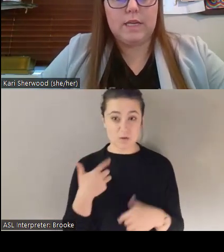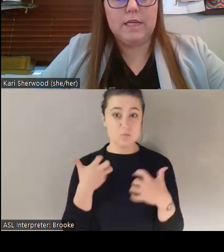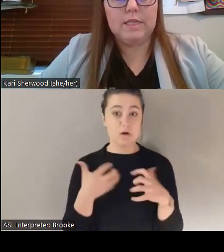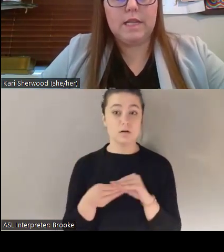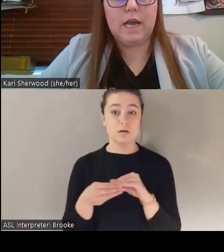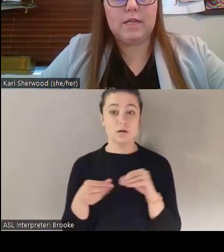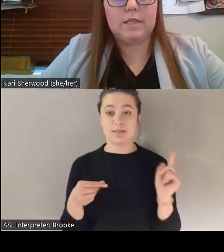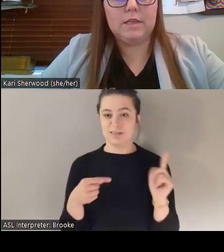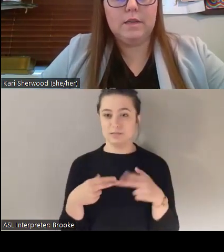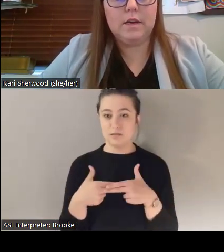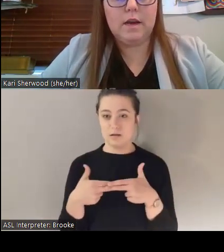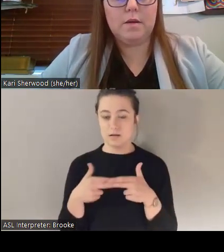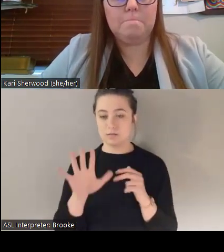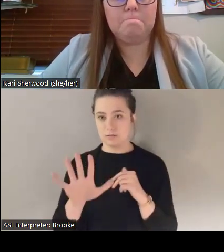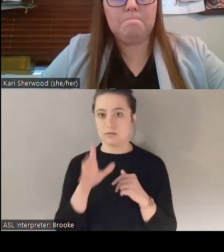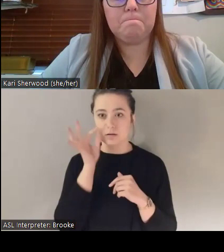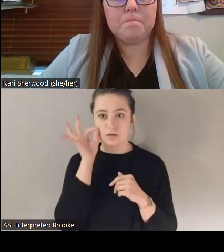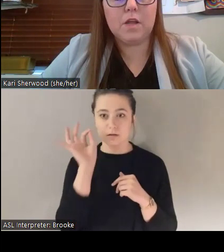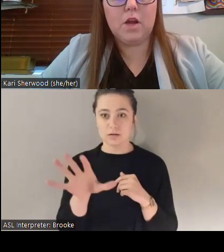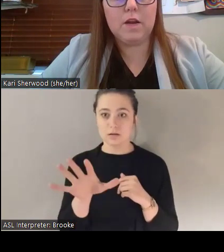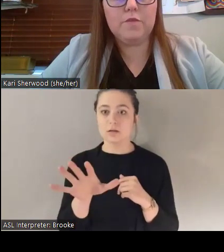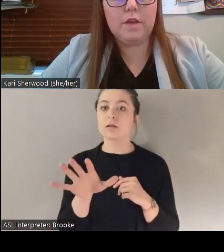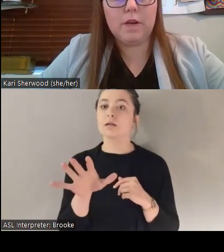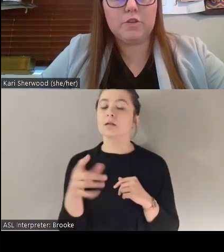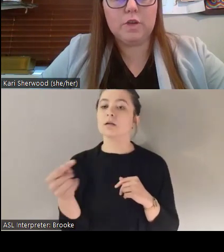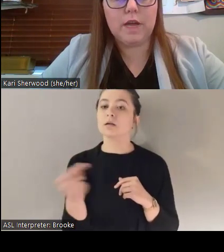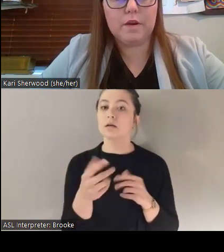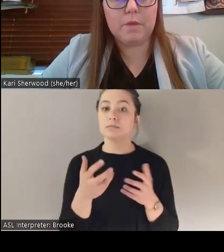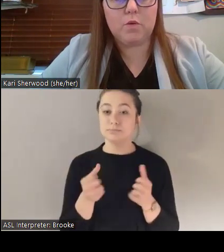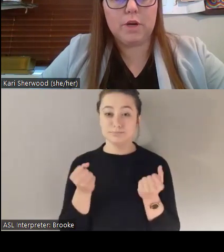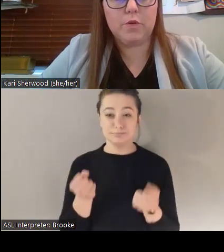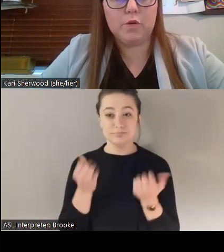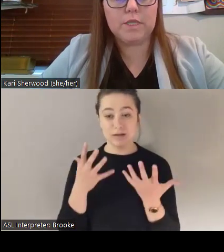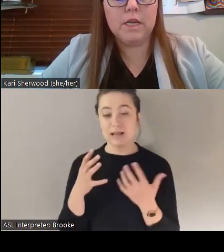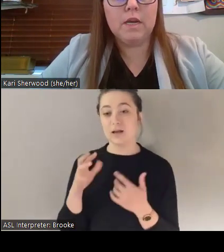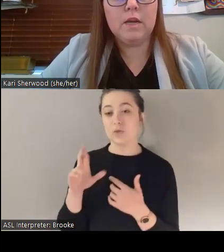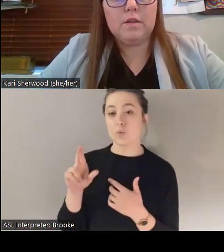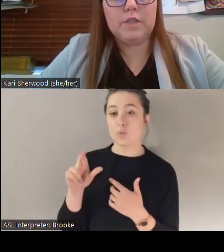is that a lot of the racial and ethnic minority groups,